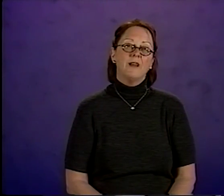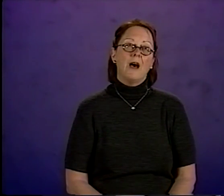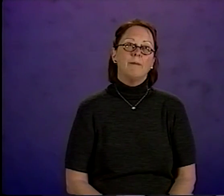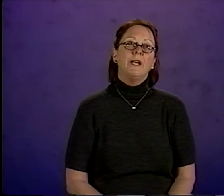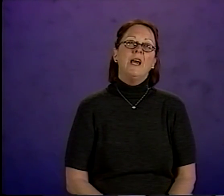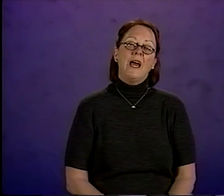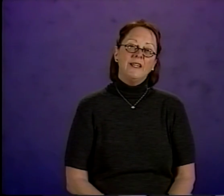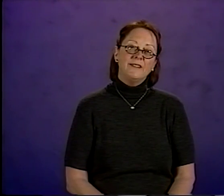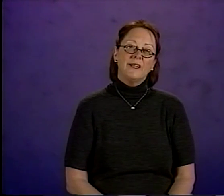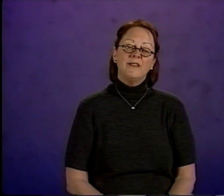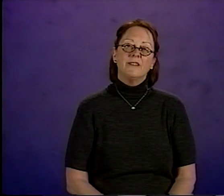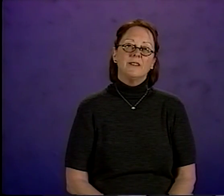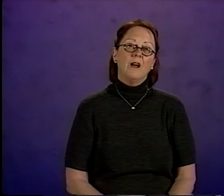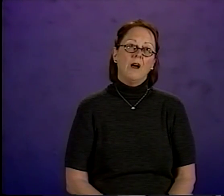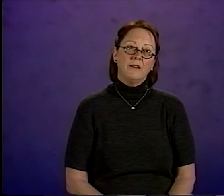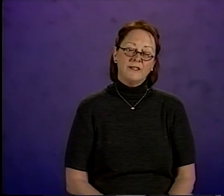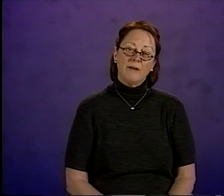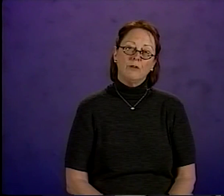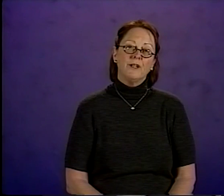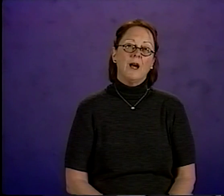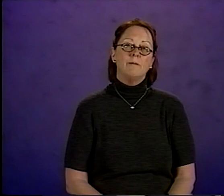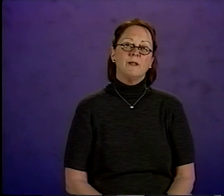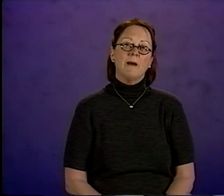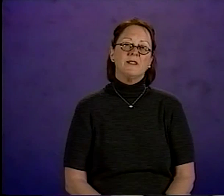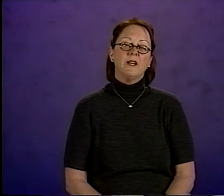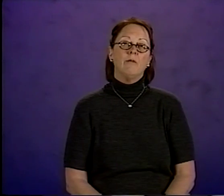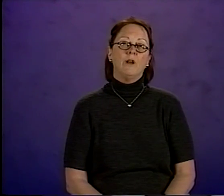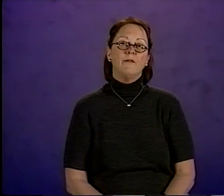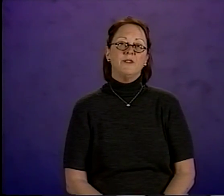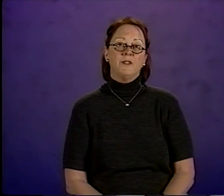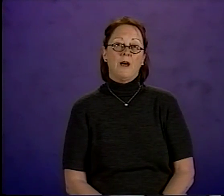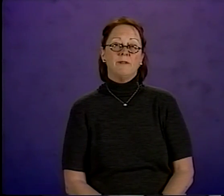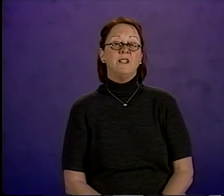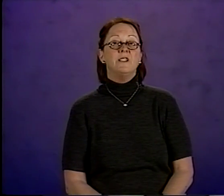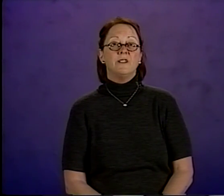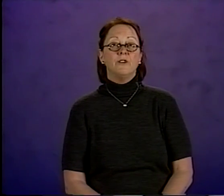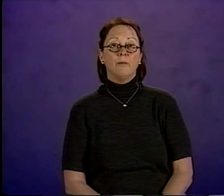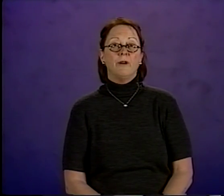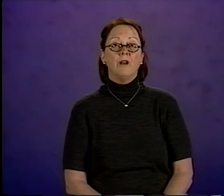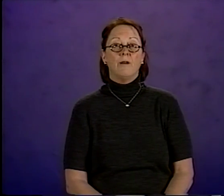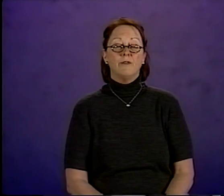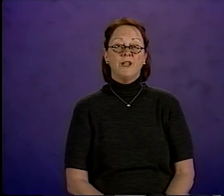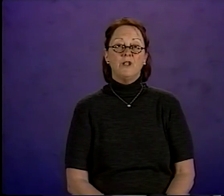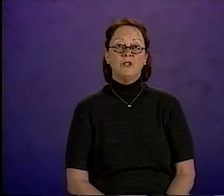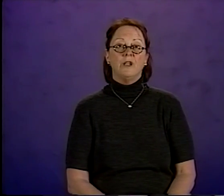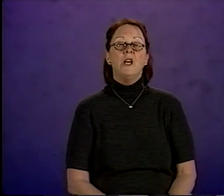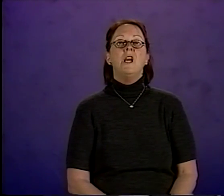stoped. And he said this this several times about several other stops in this interpreted conversation.